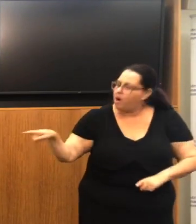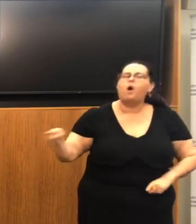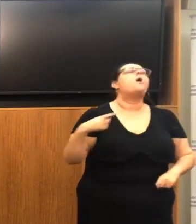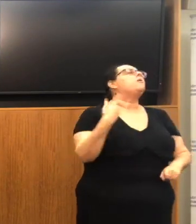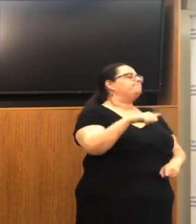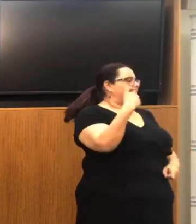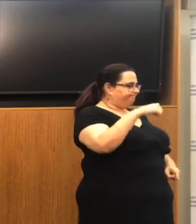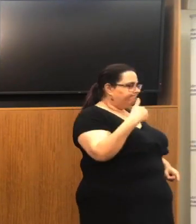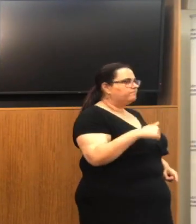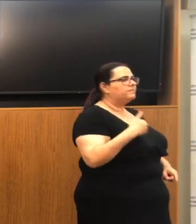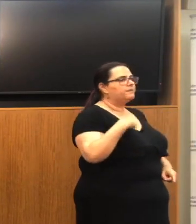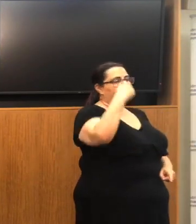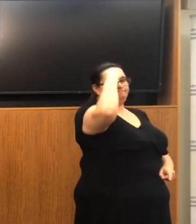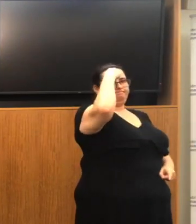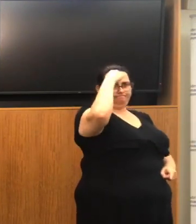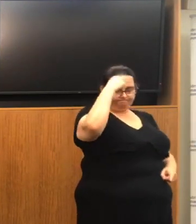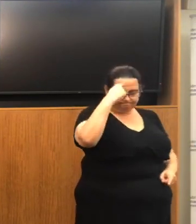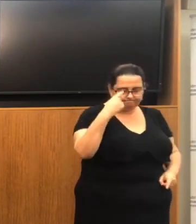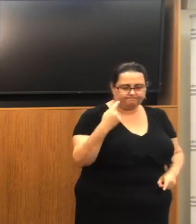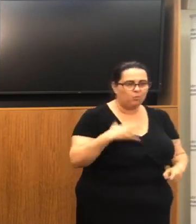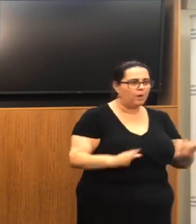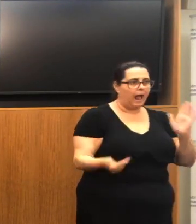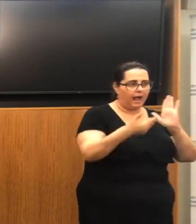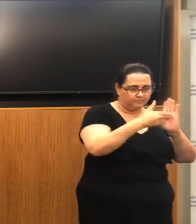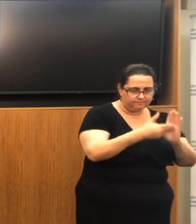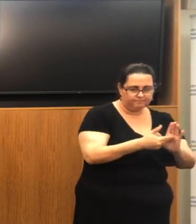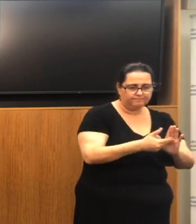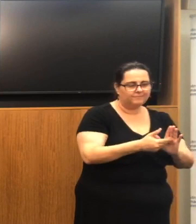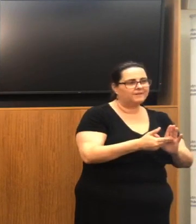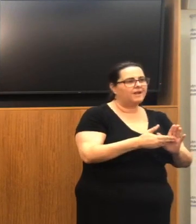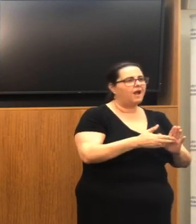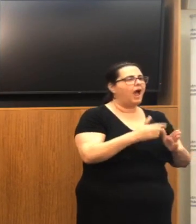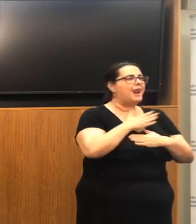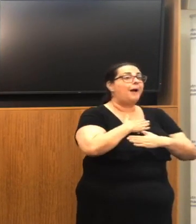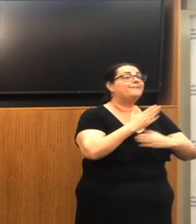And the thing is, I'm a big fan of history.